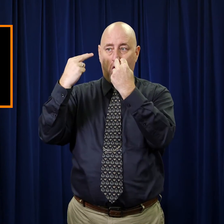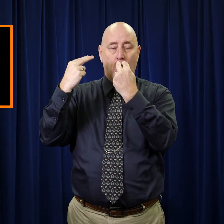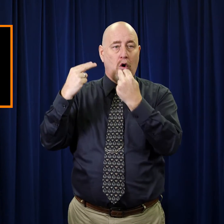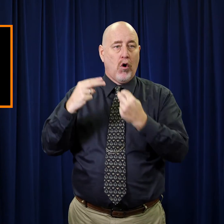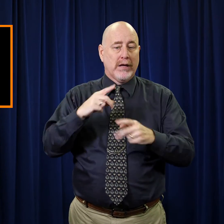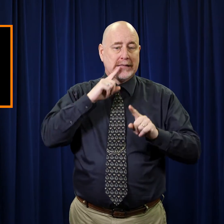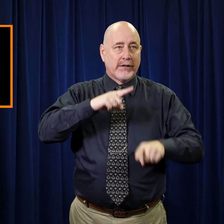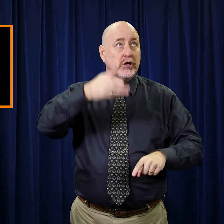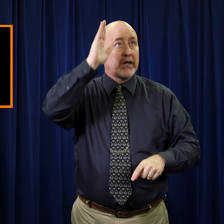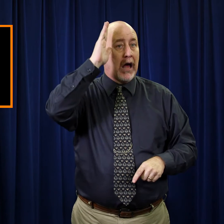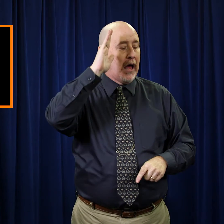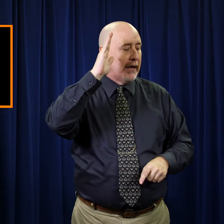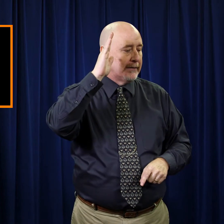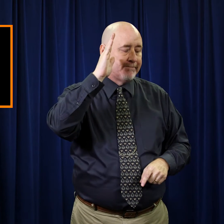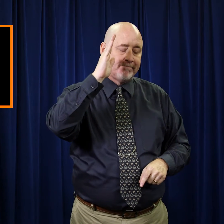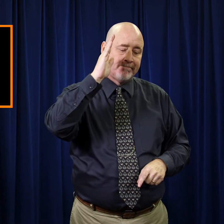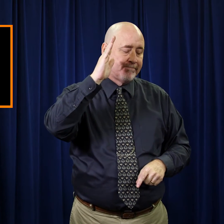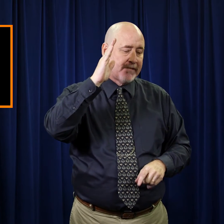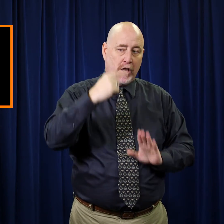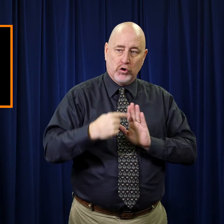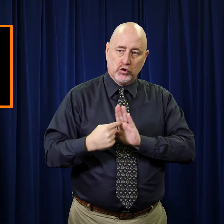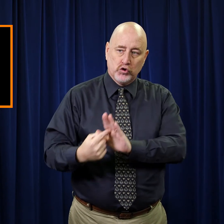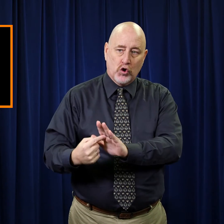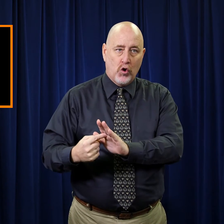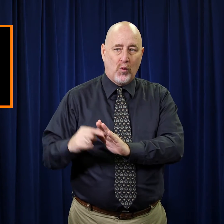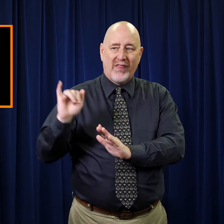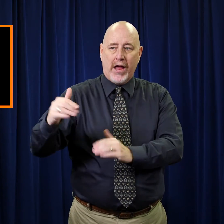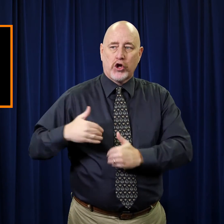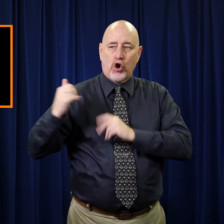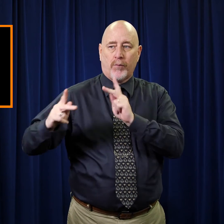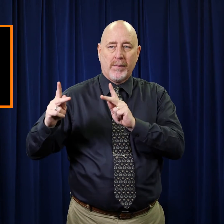people and the people saw this and God simply had to communicate with this younger